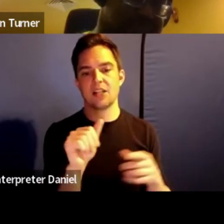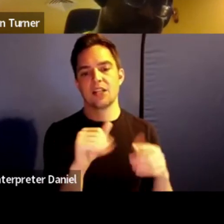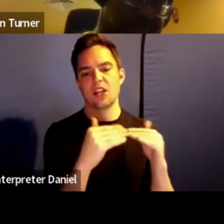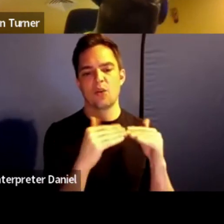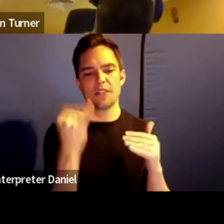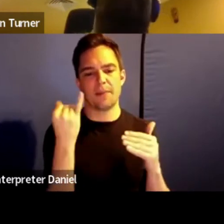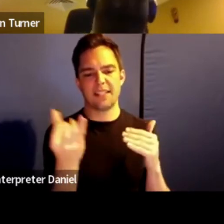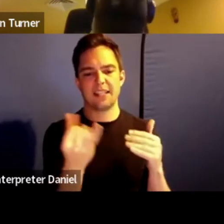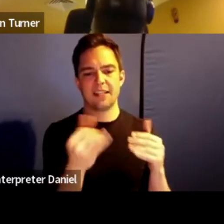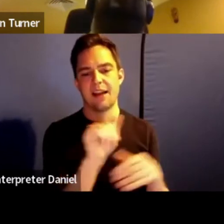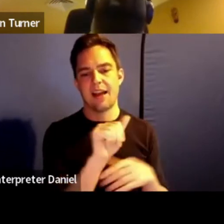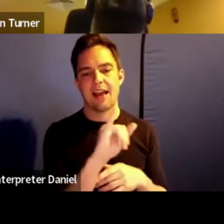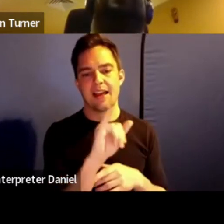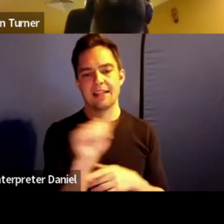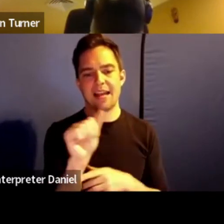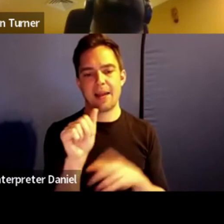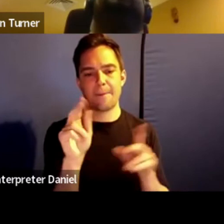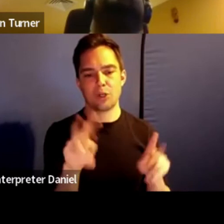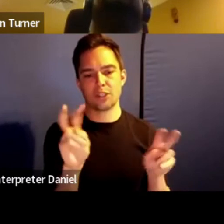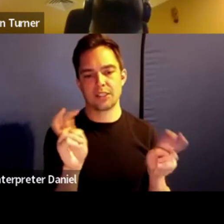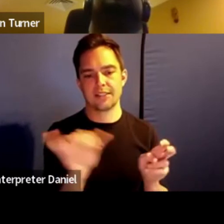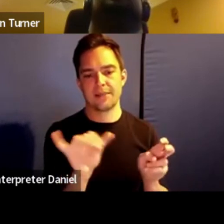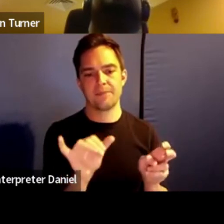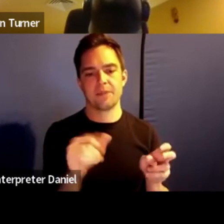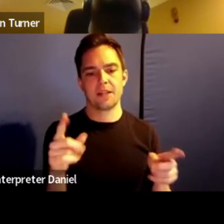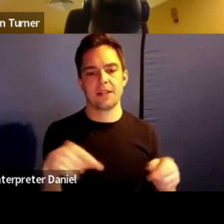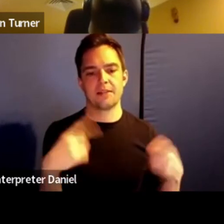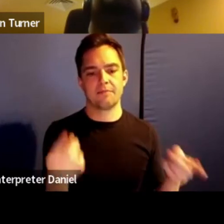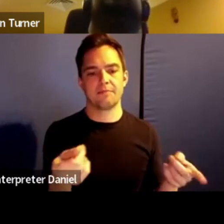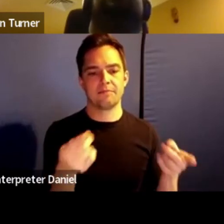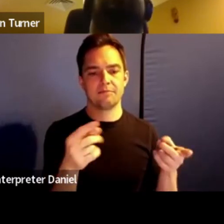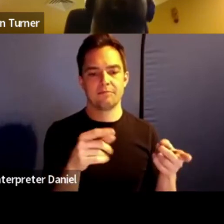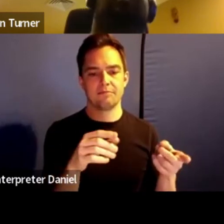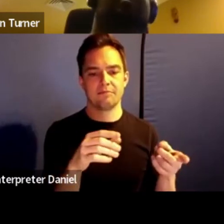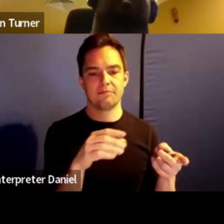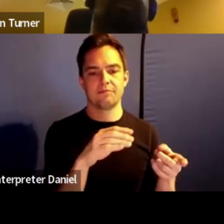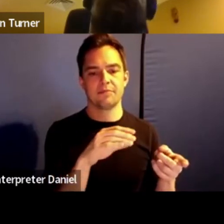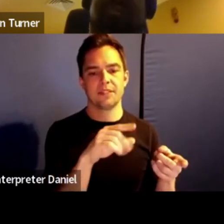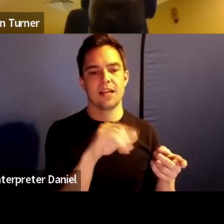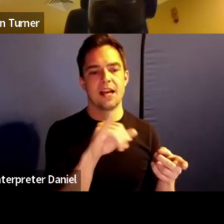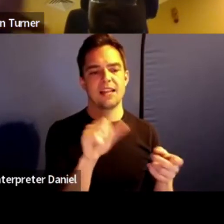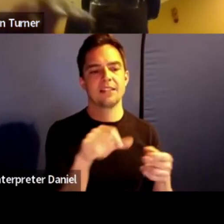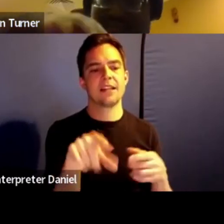percent. And the IRIS consultant is a person who does the plan with the participant doesn't